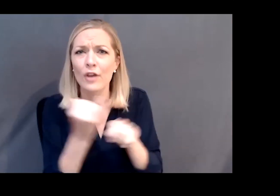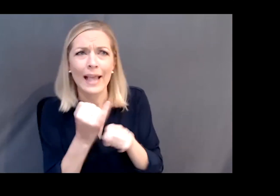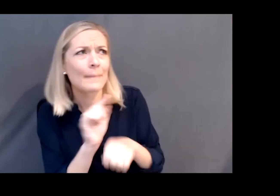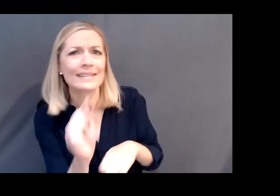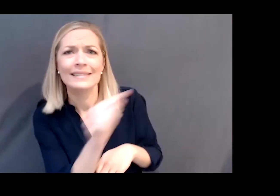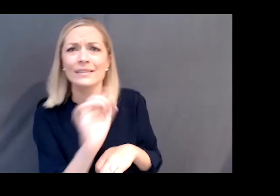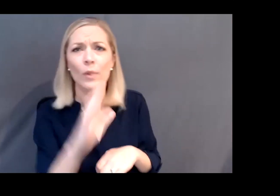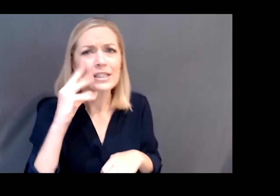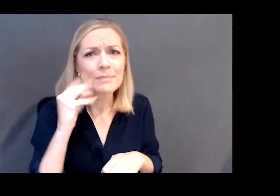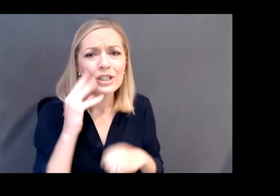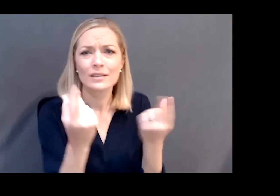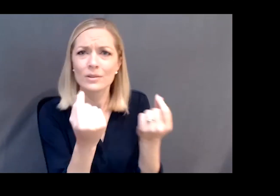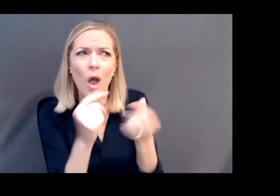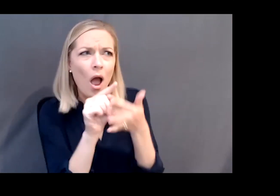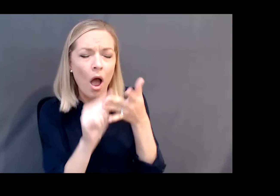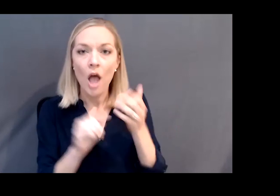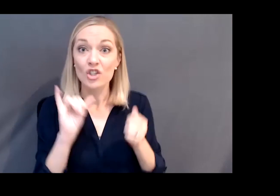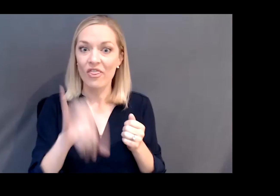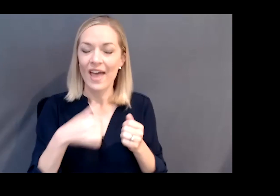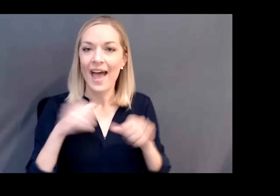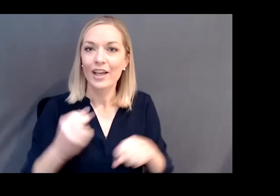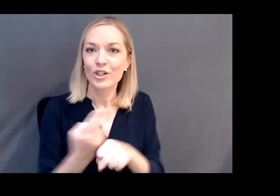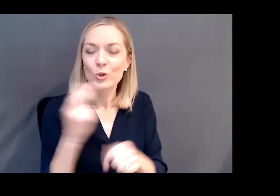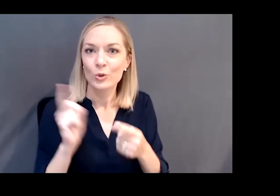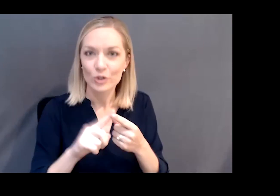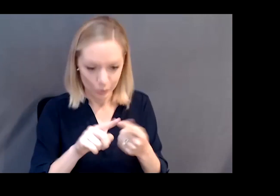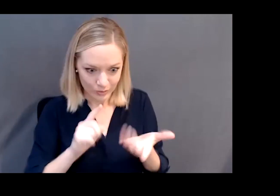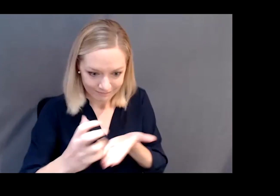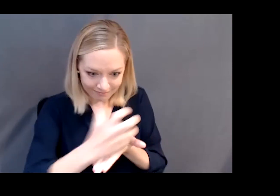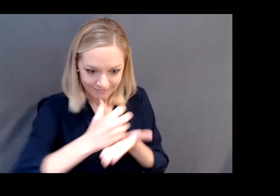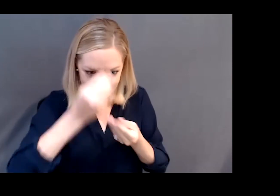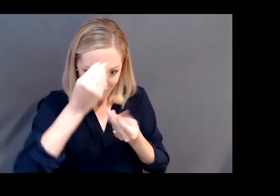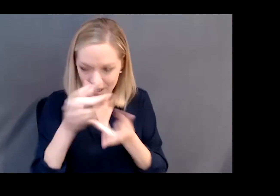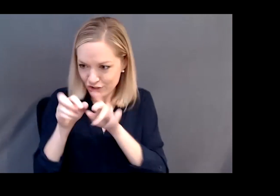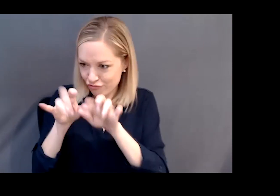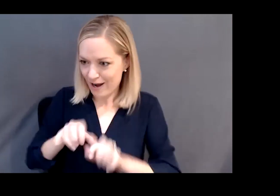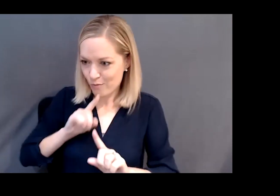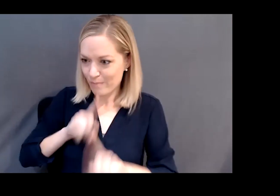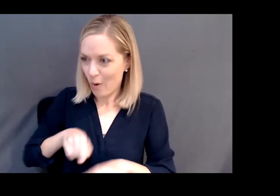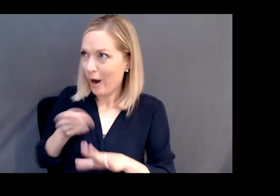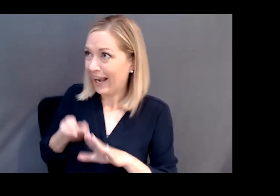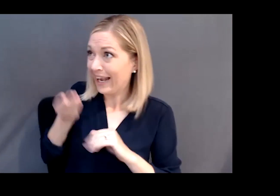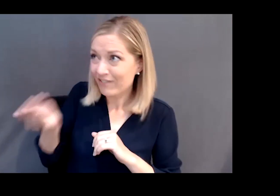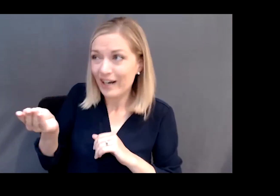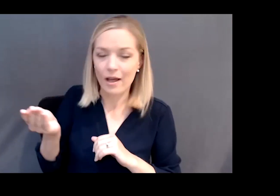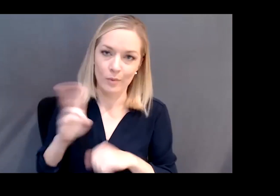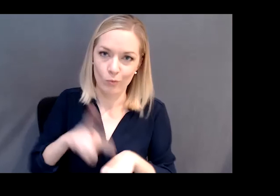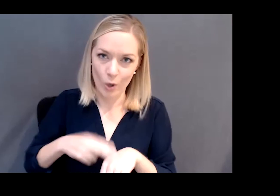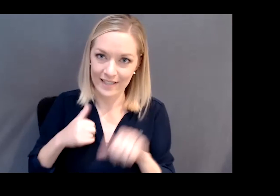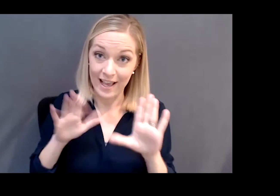other campuses had done and their experiences. NDC put together a report that I was able to share with my administrators.